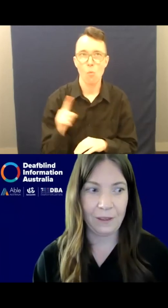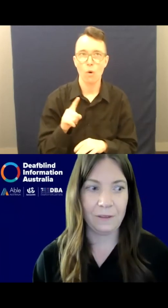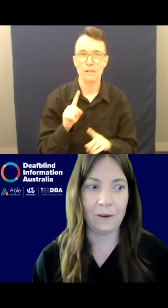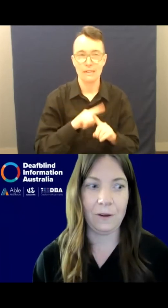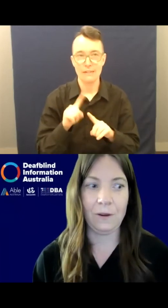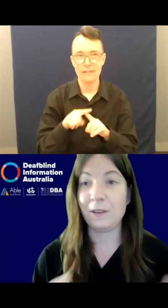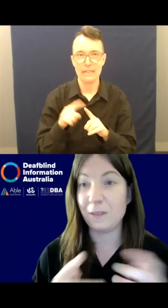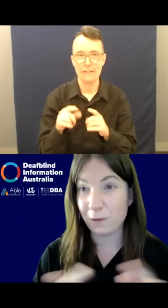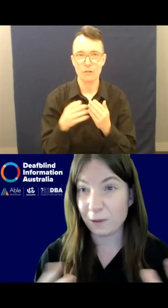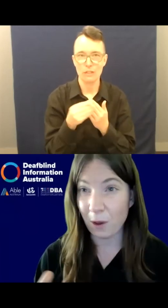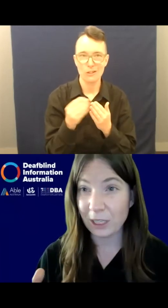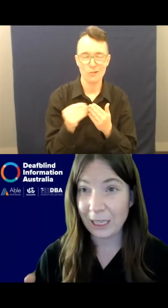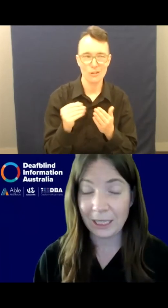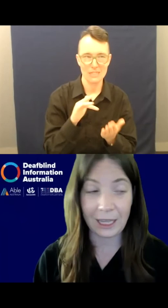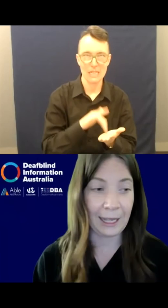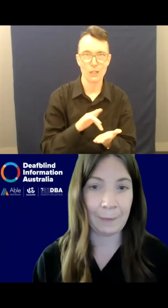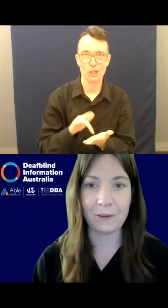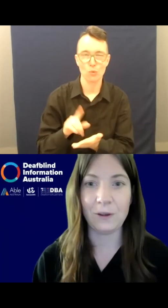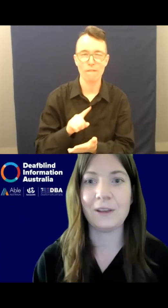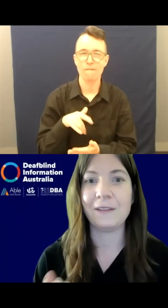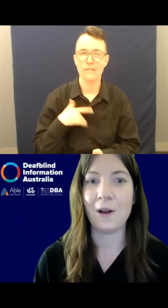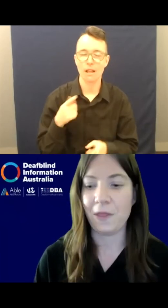So the surface quality, so you can see on the